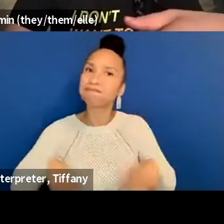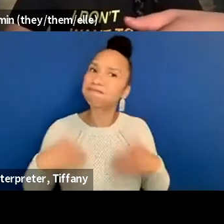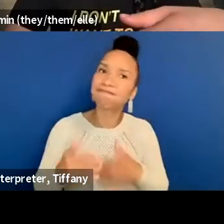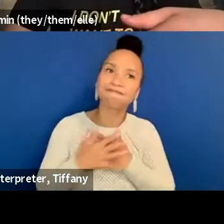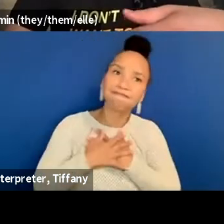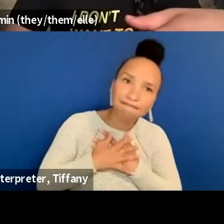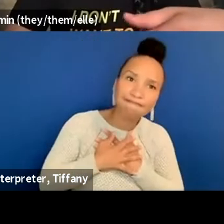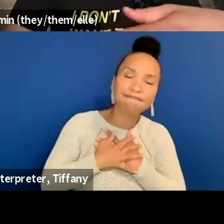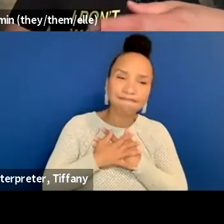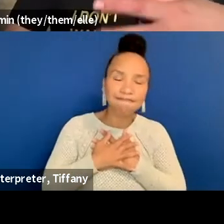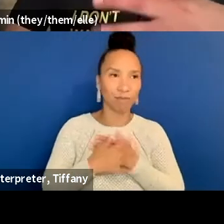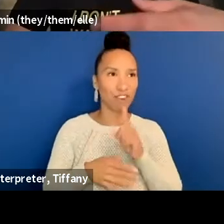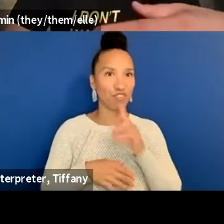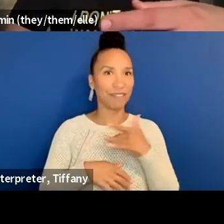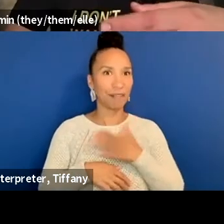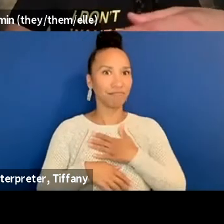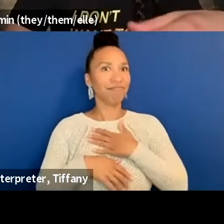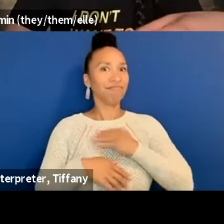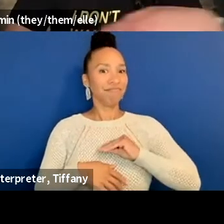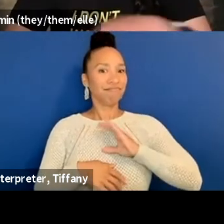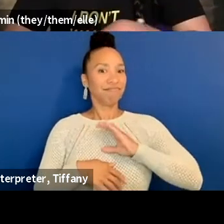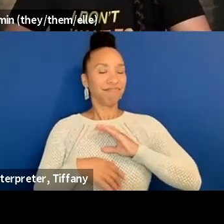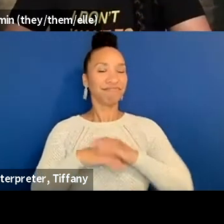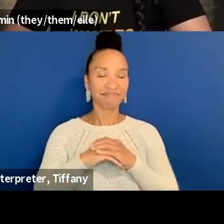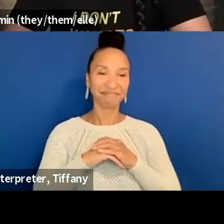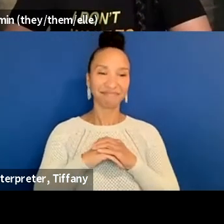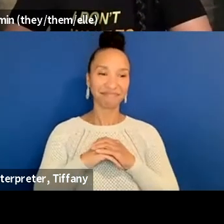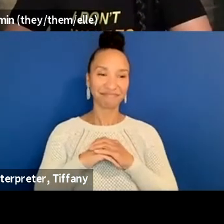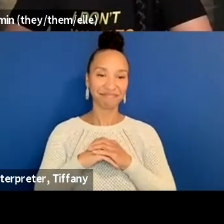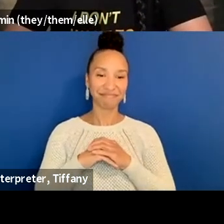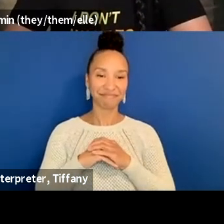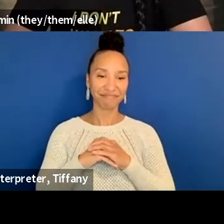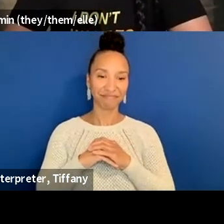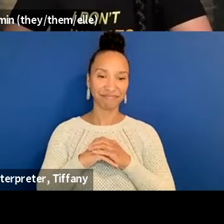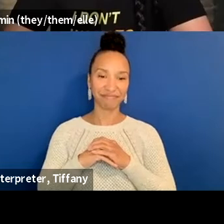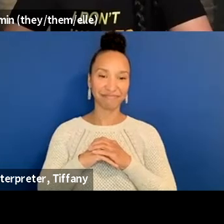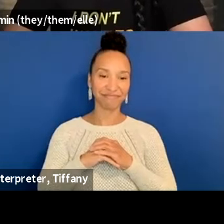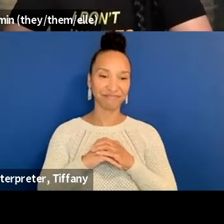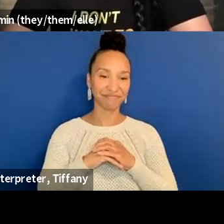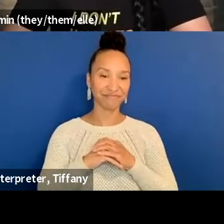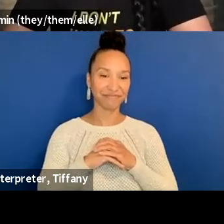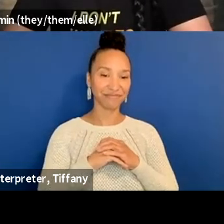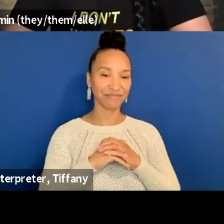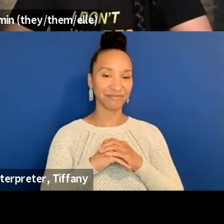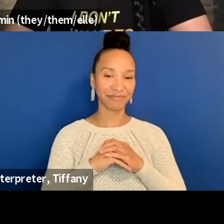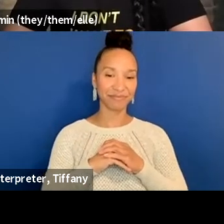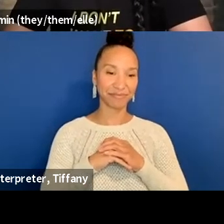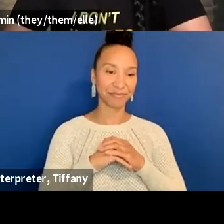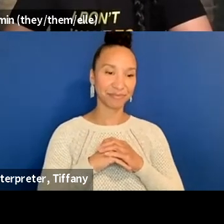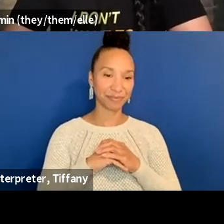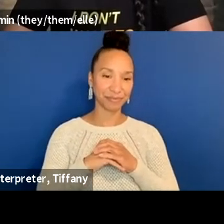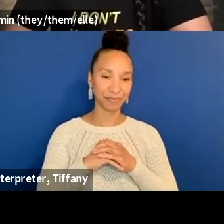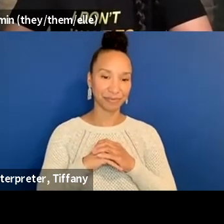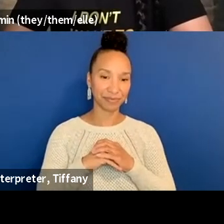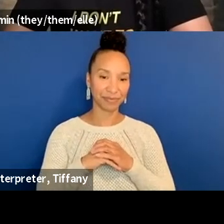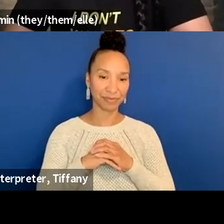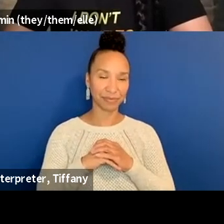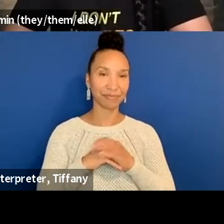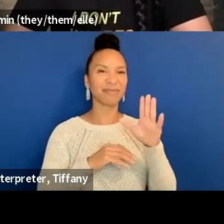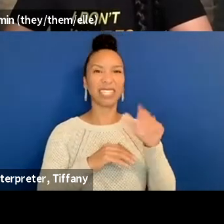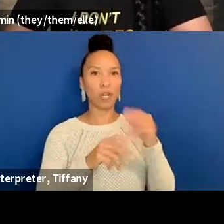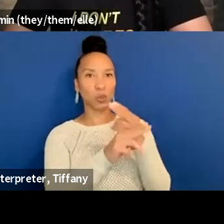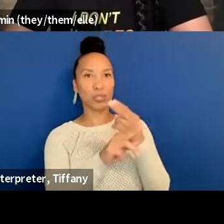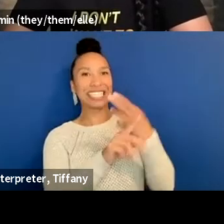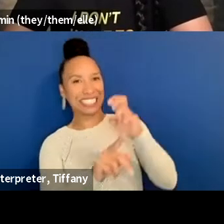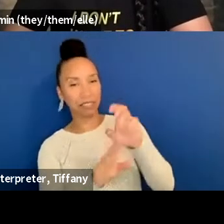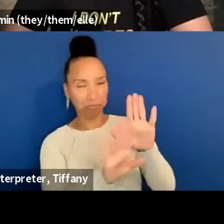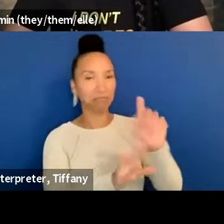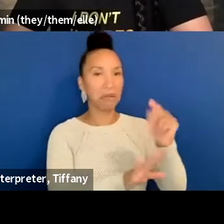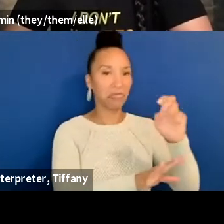Leah (she/her): yeah like shed some tears when they saw my work and I was like wow I cried too, and it was just this beautiful moment of connection through through art that that I got to experience with them.